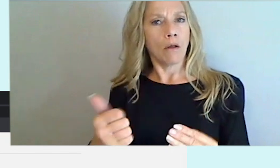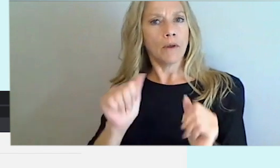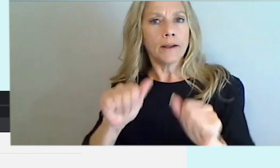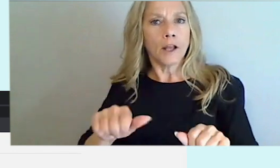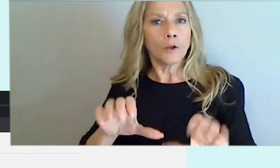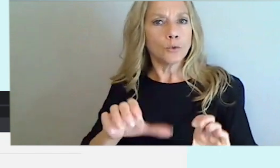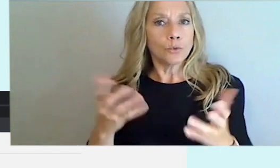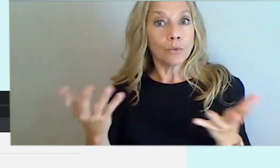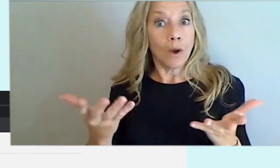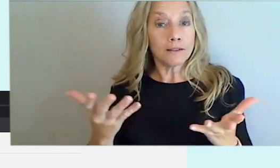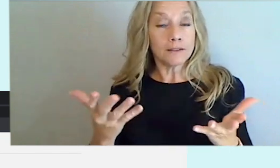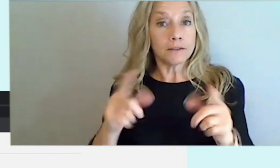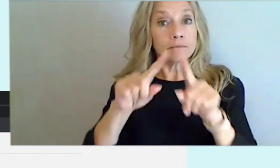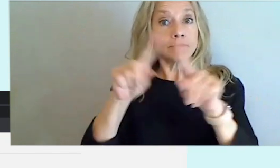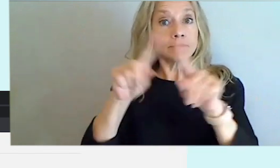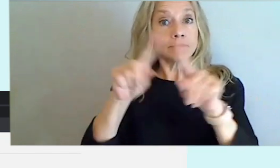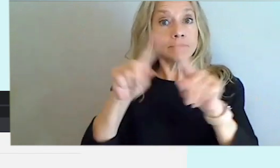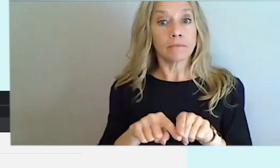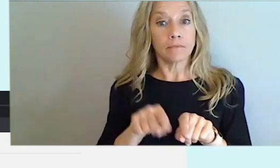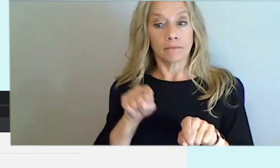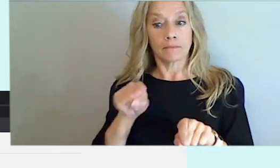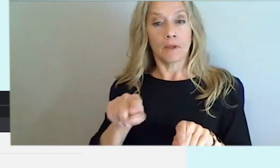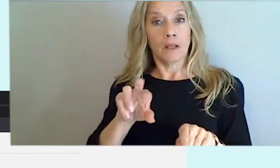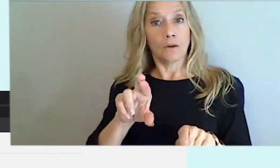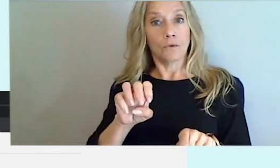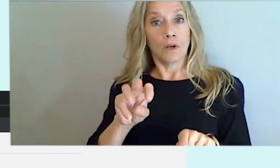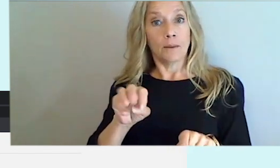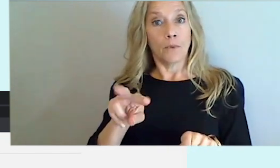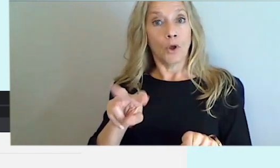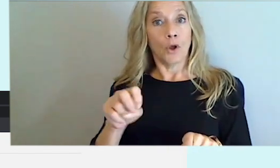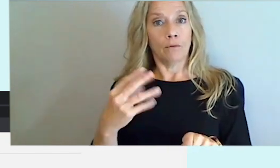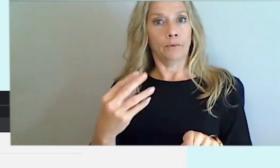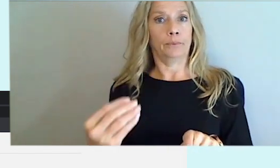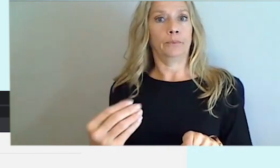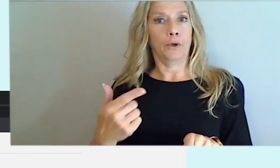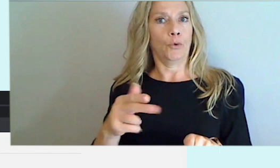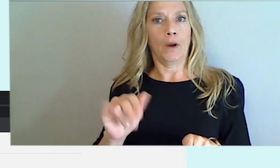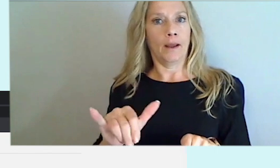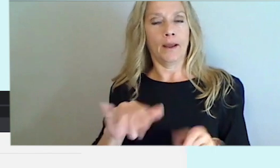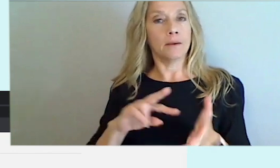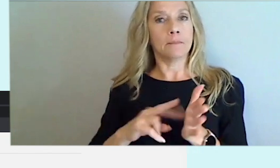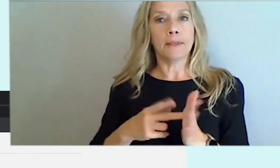The remove option is grayed out here because the head of household can't be removed.